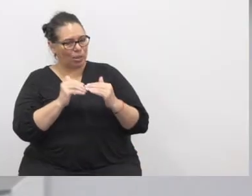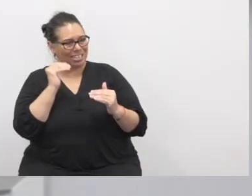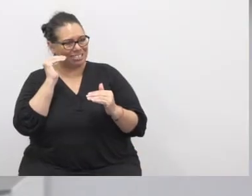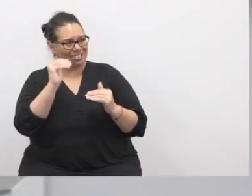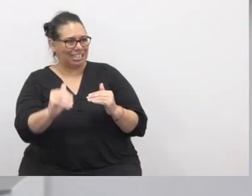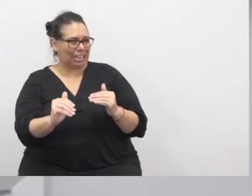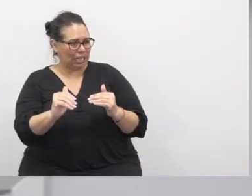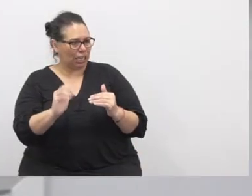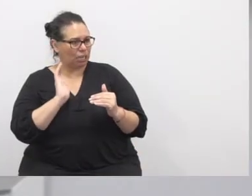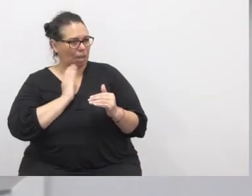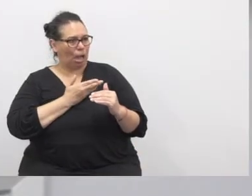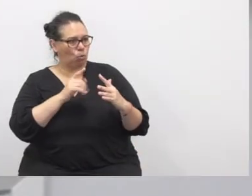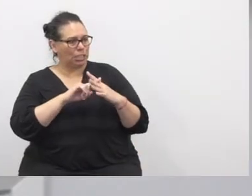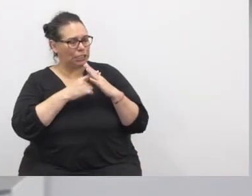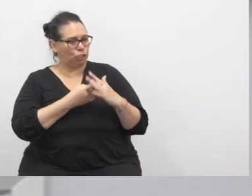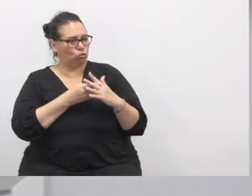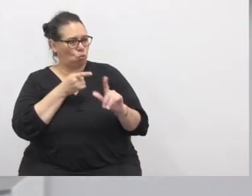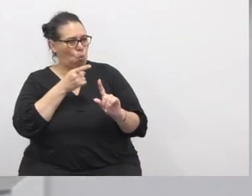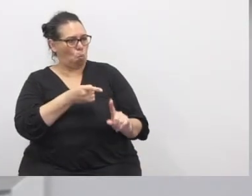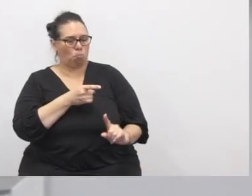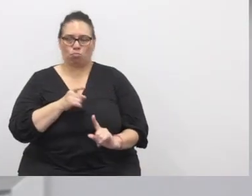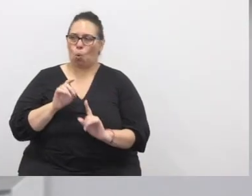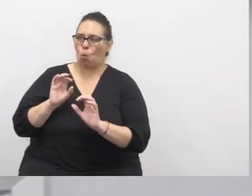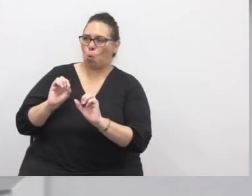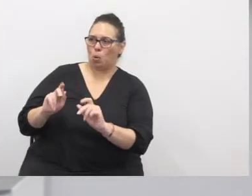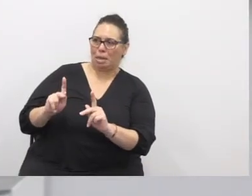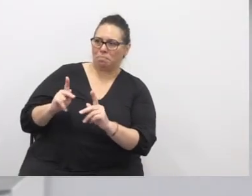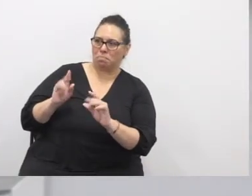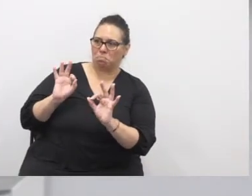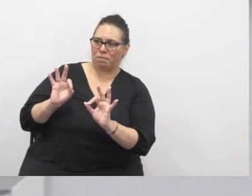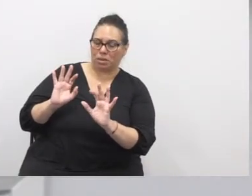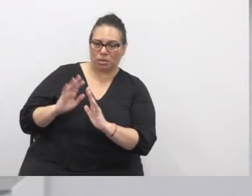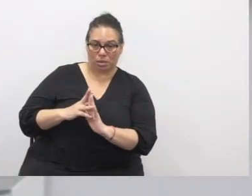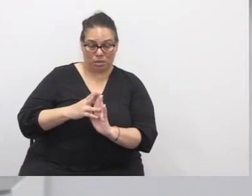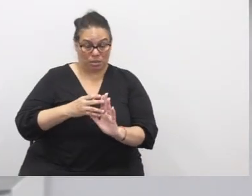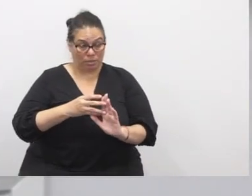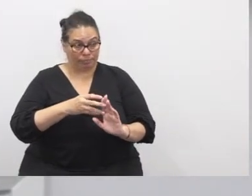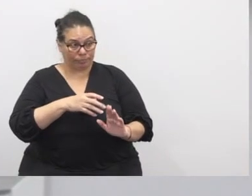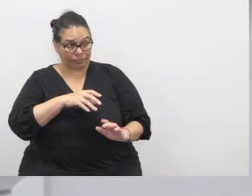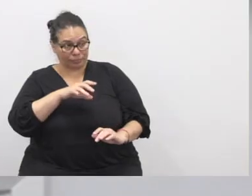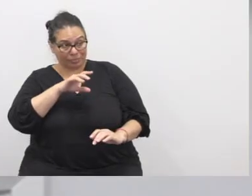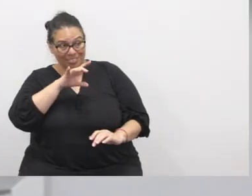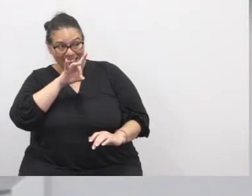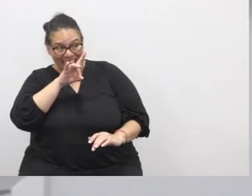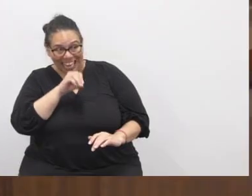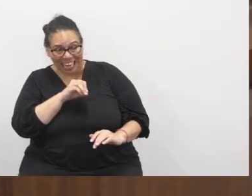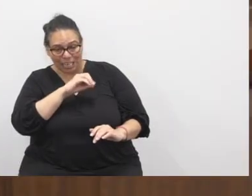our initial goal. - Okay, perfect. Well, 80% answering favorably.